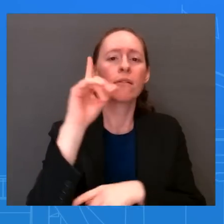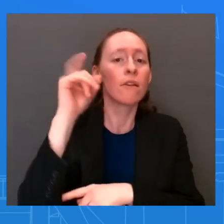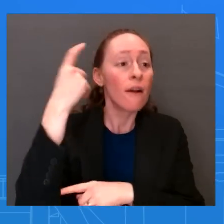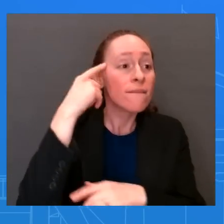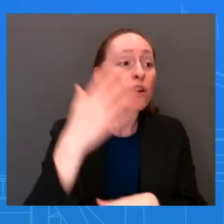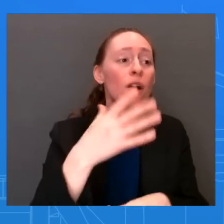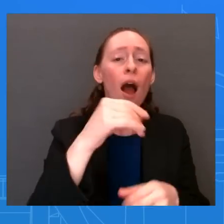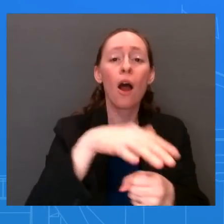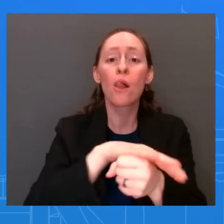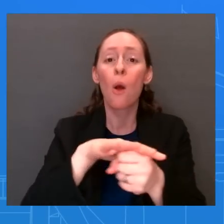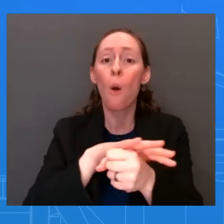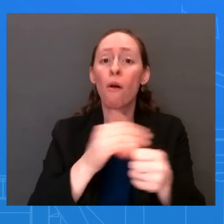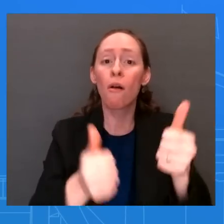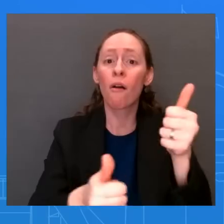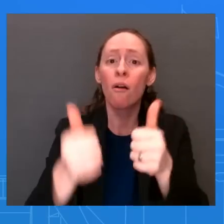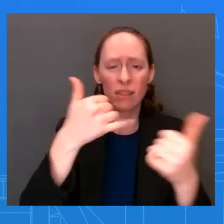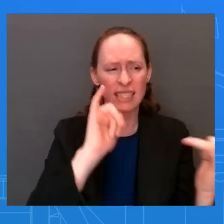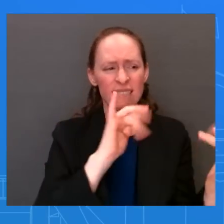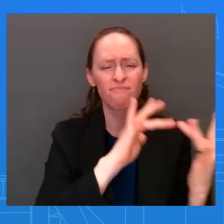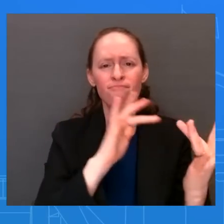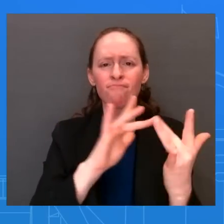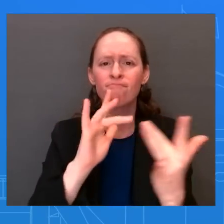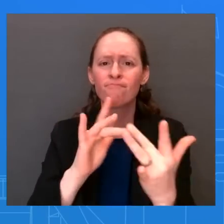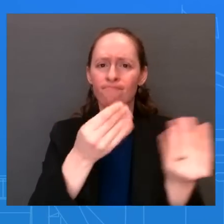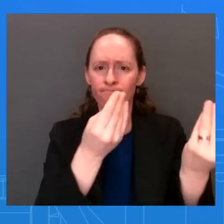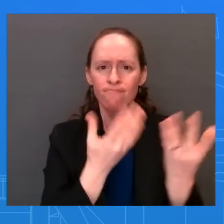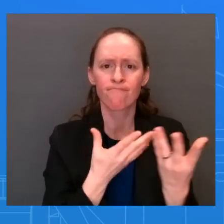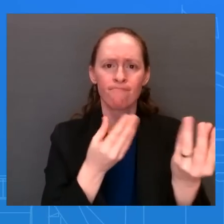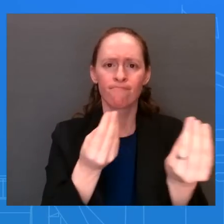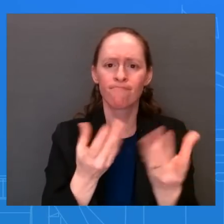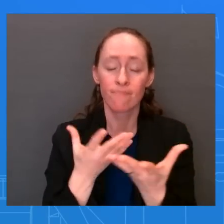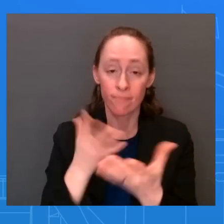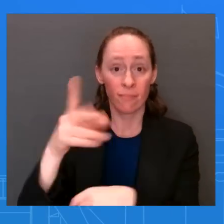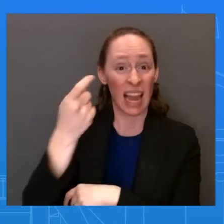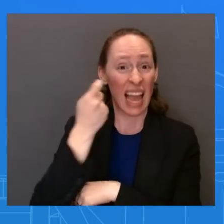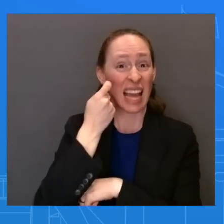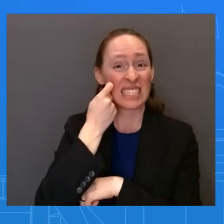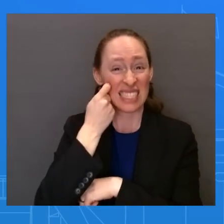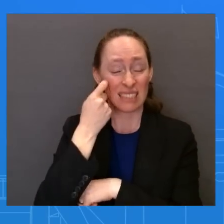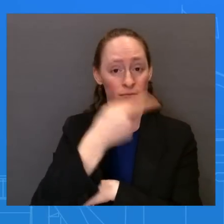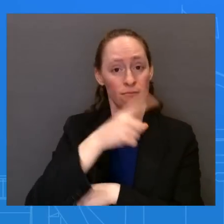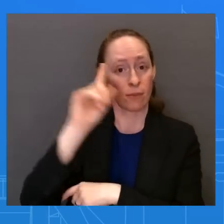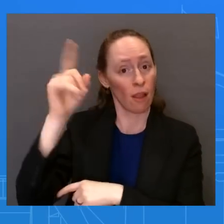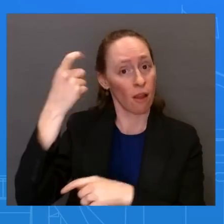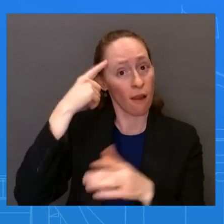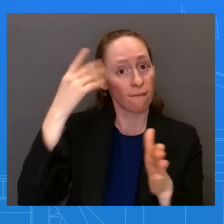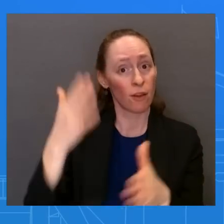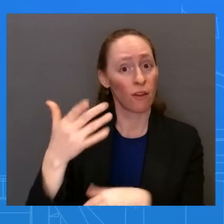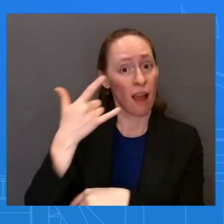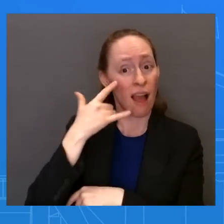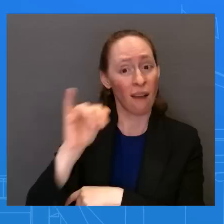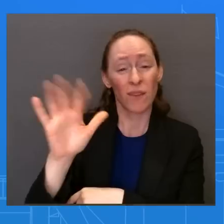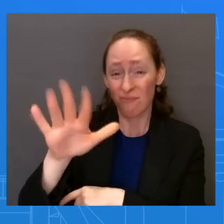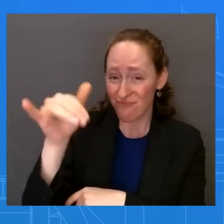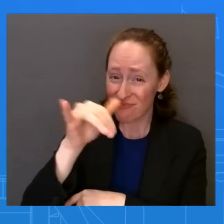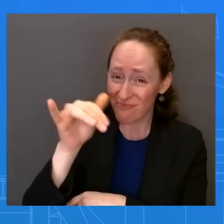[Governor Newsom's] request for an expedited major disaster declaration Saturday evening, providing federal support for debris removal,